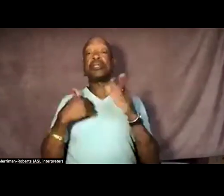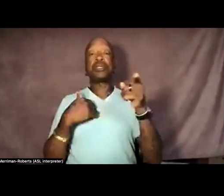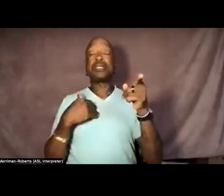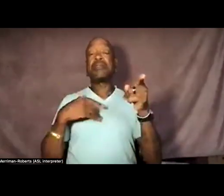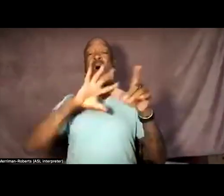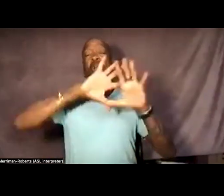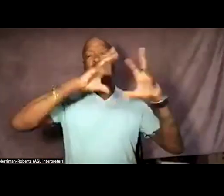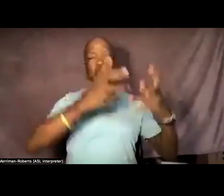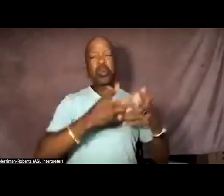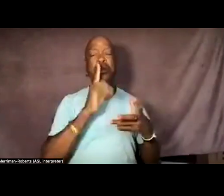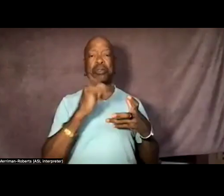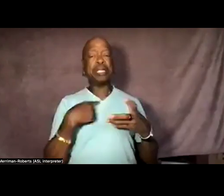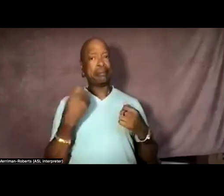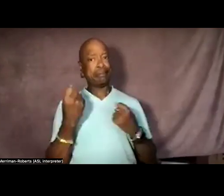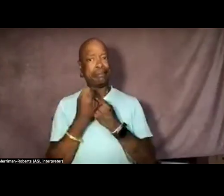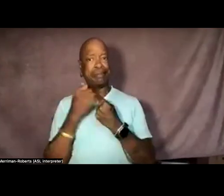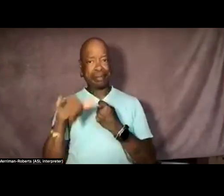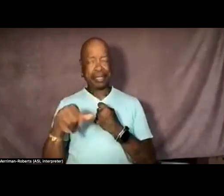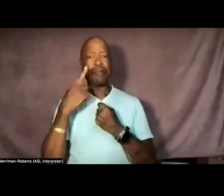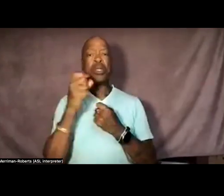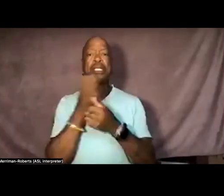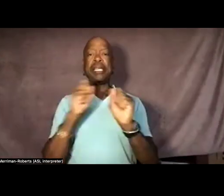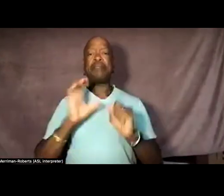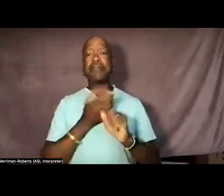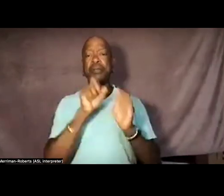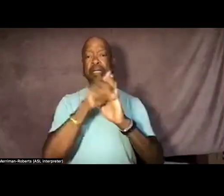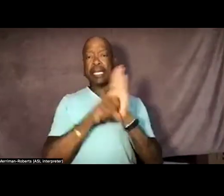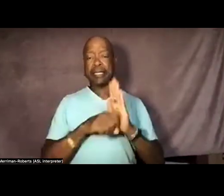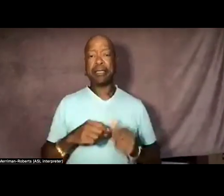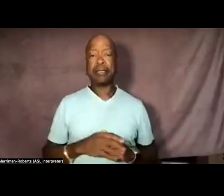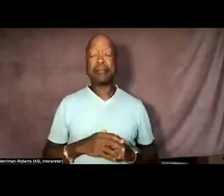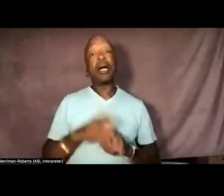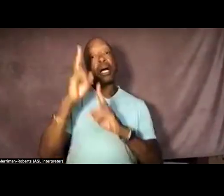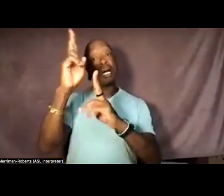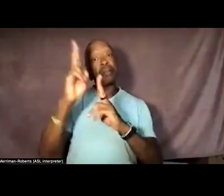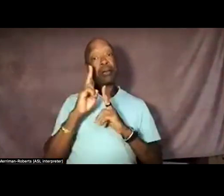bill for the safety of our state I'm honored to be given the opportunity to speak with